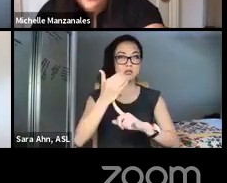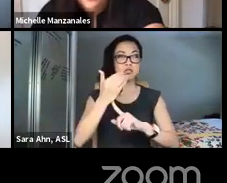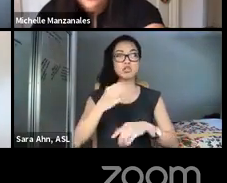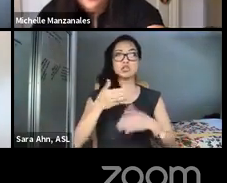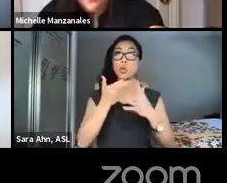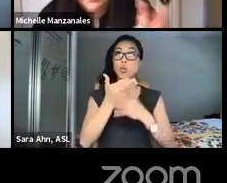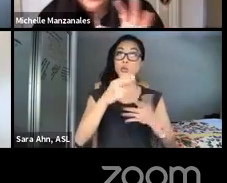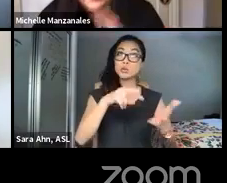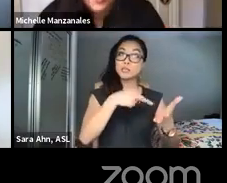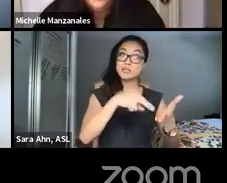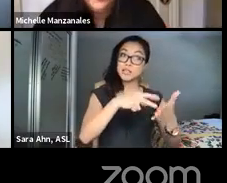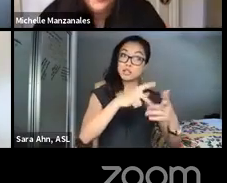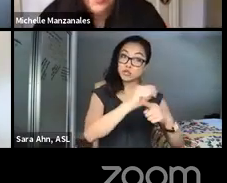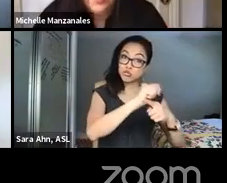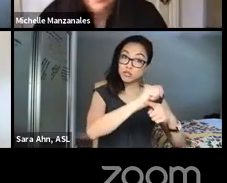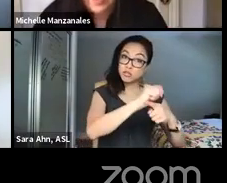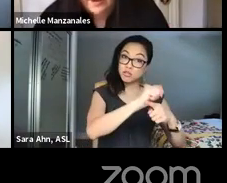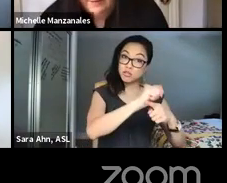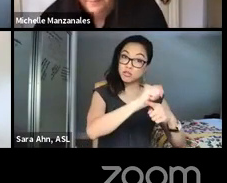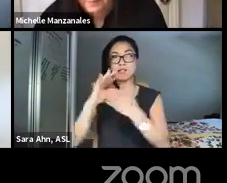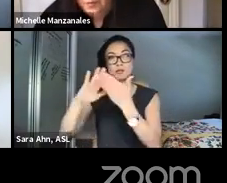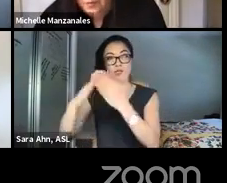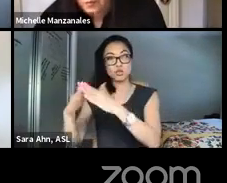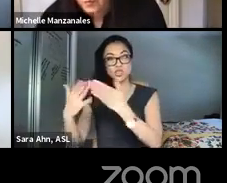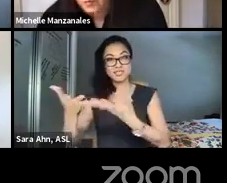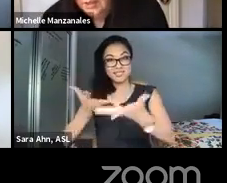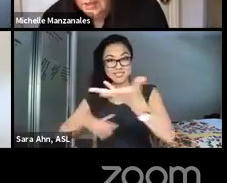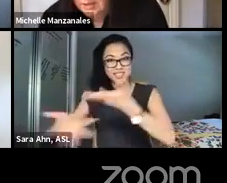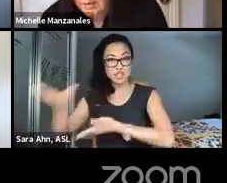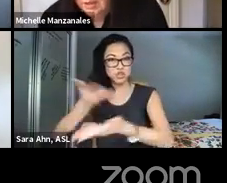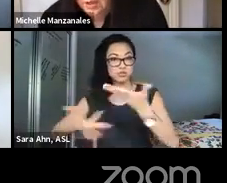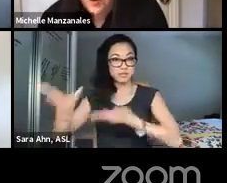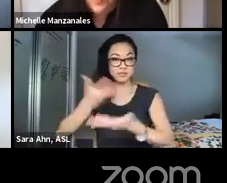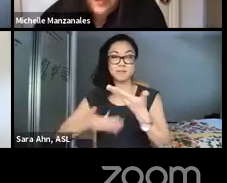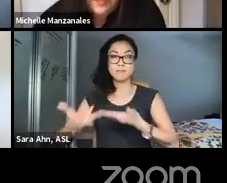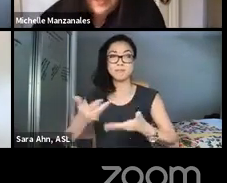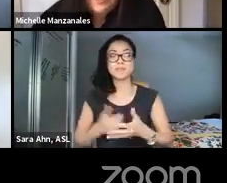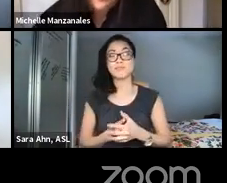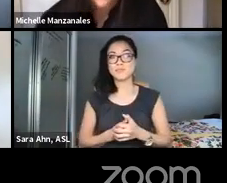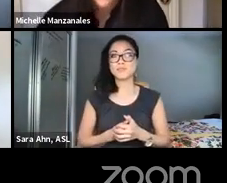why don't you tell us about your work? Michelle Manzanales: Hi, again.